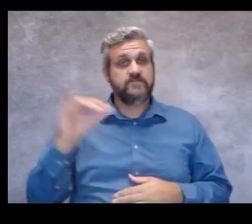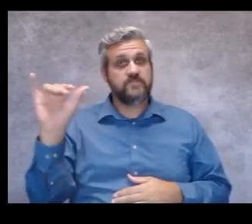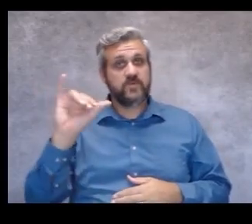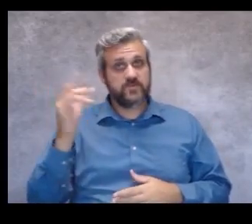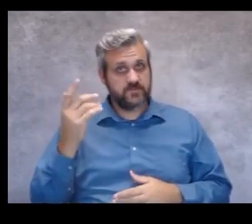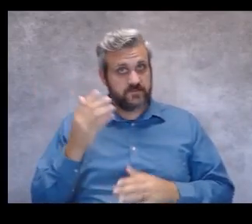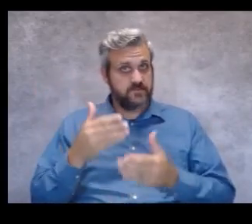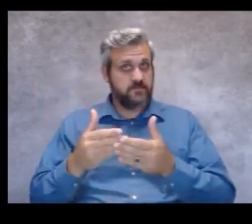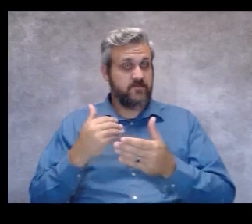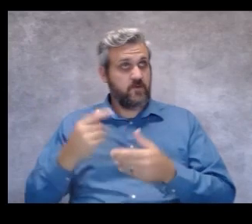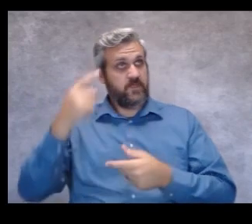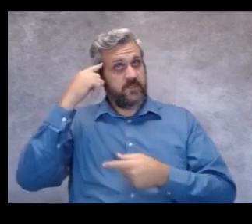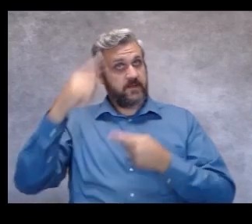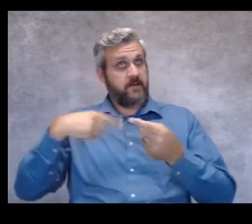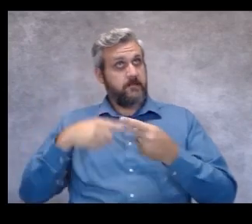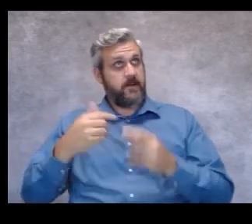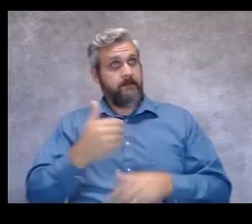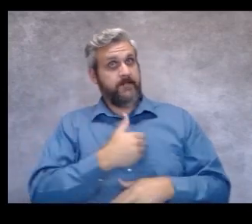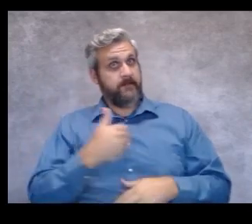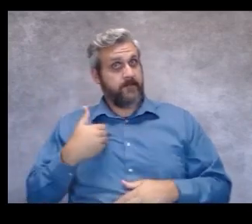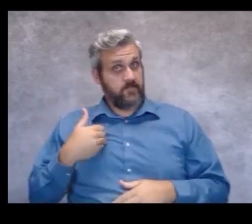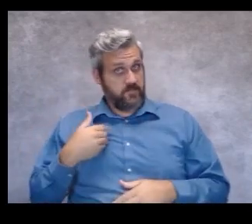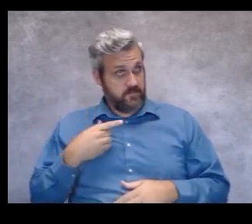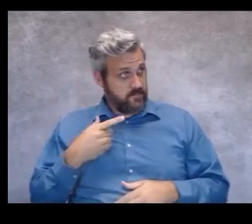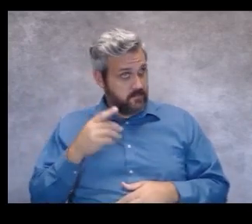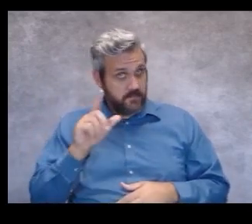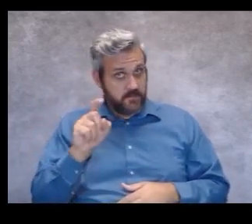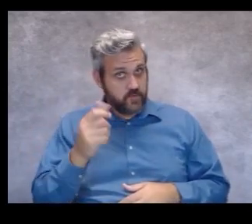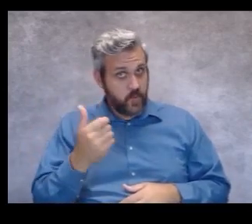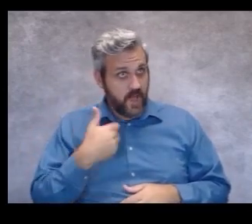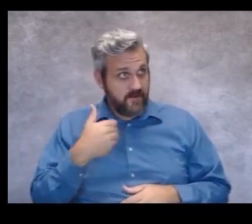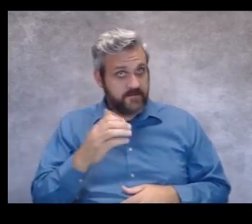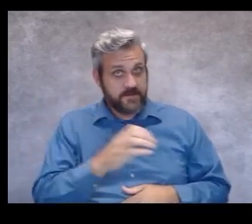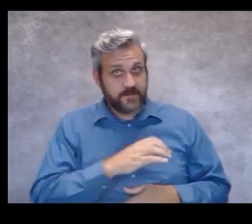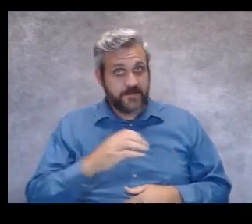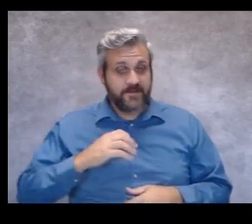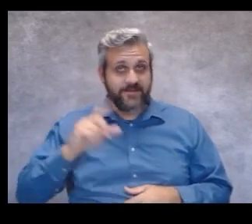Also, before you even think about members, do you have a committee?